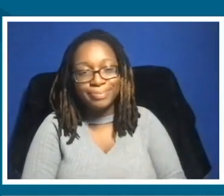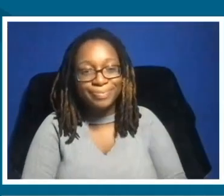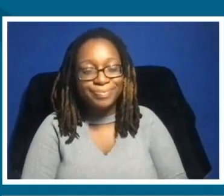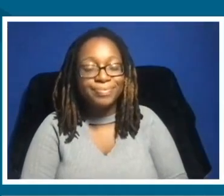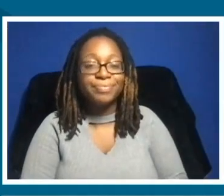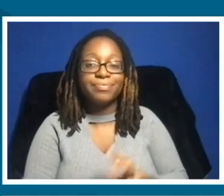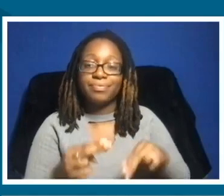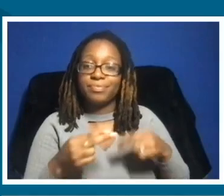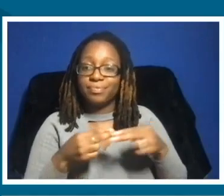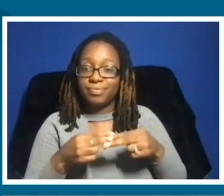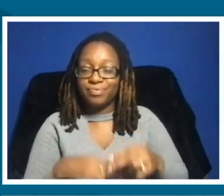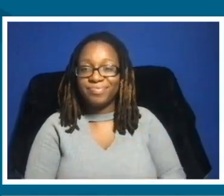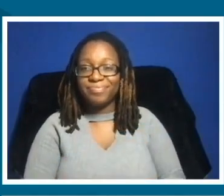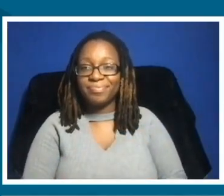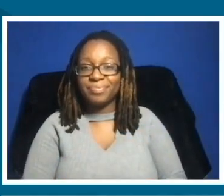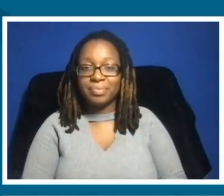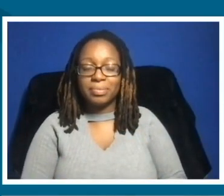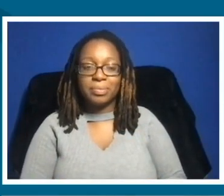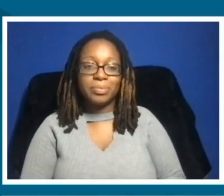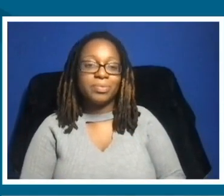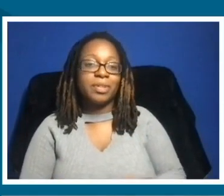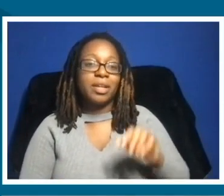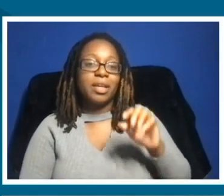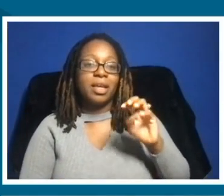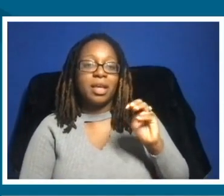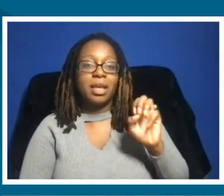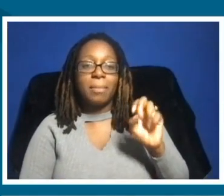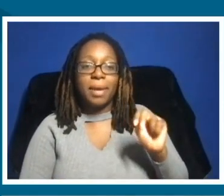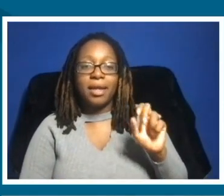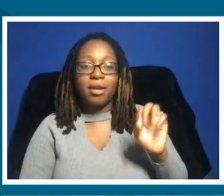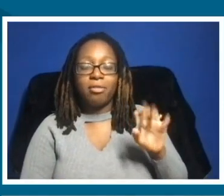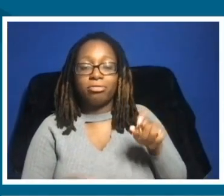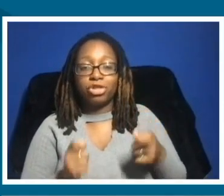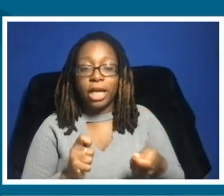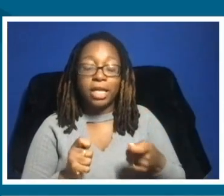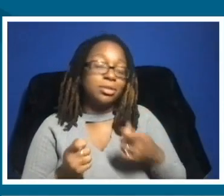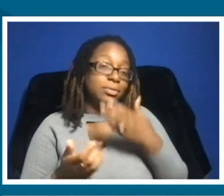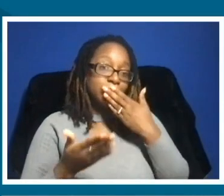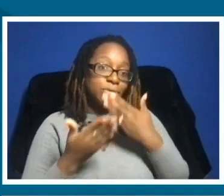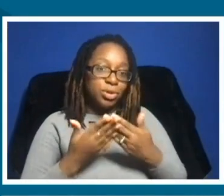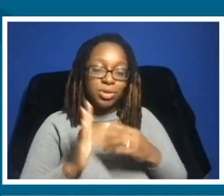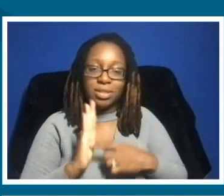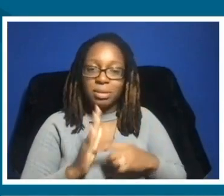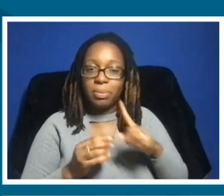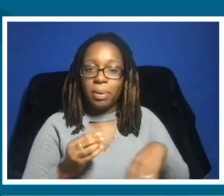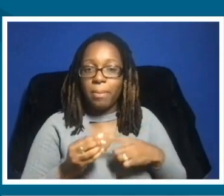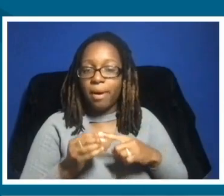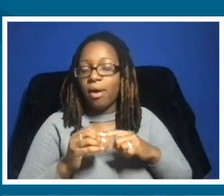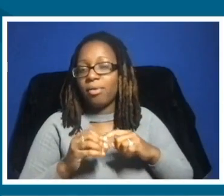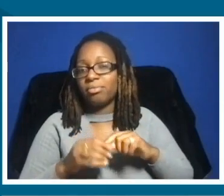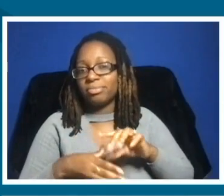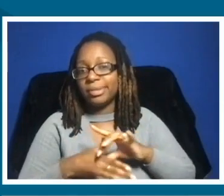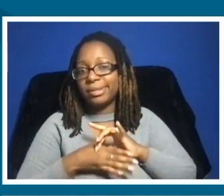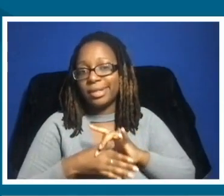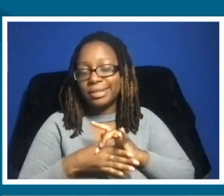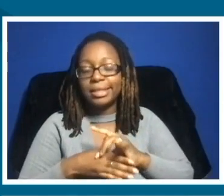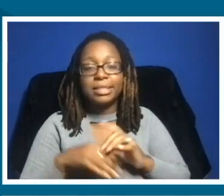all right so men of change this is another great example of context about how an exhibit that was meant to go